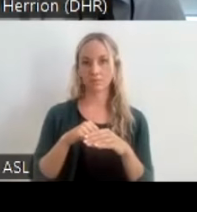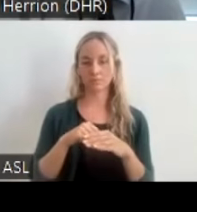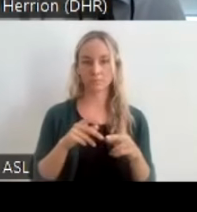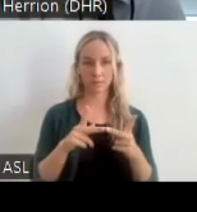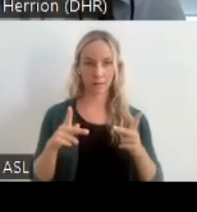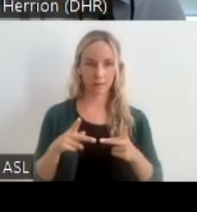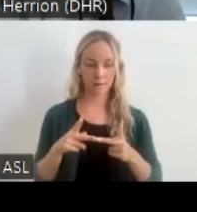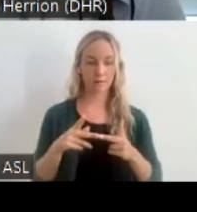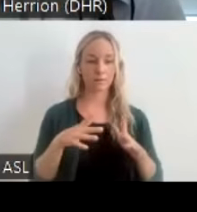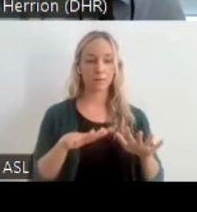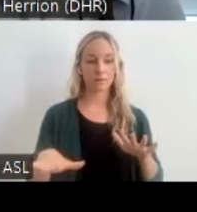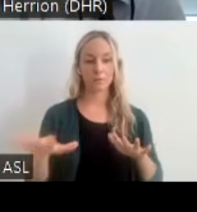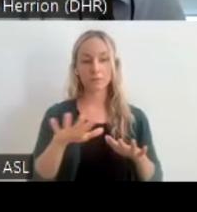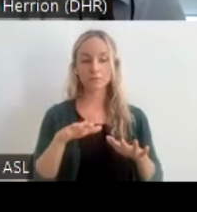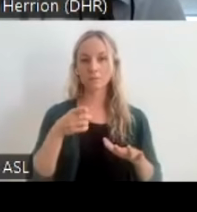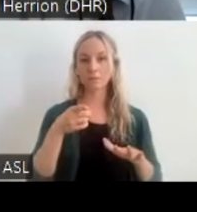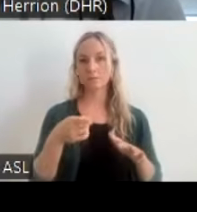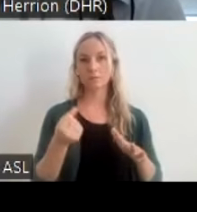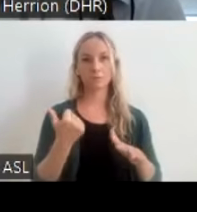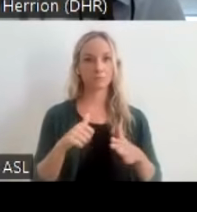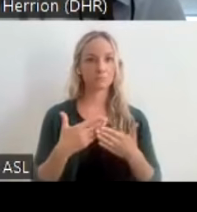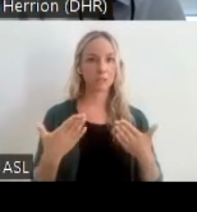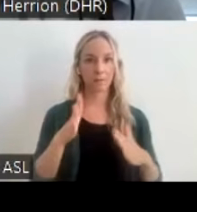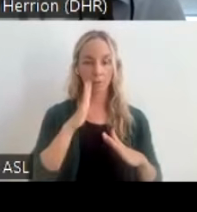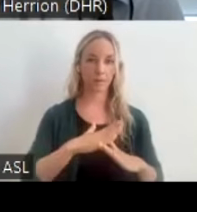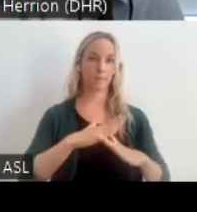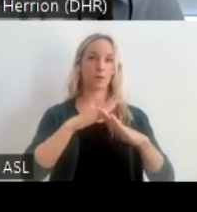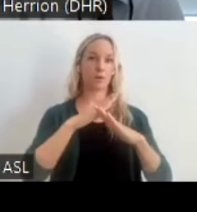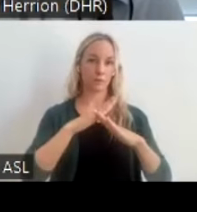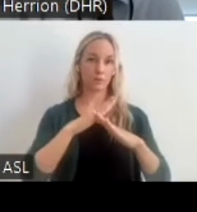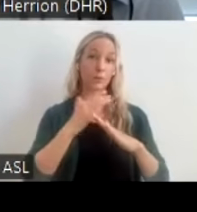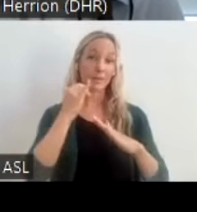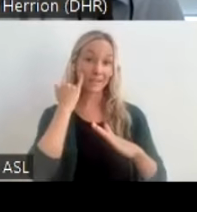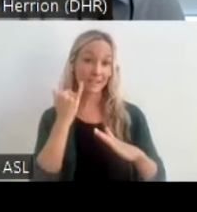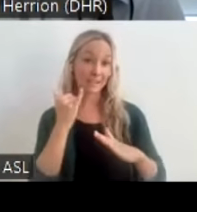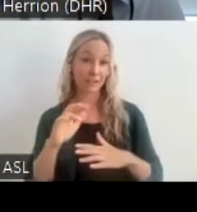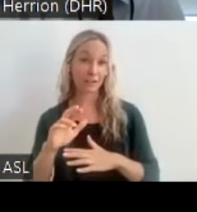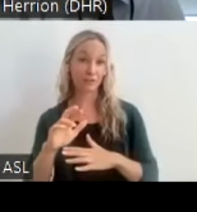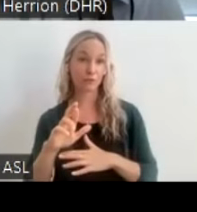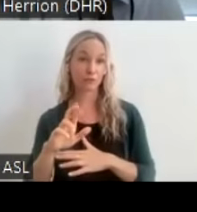to make premises accessible to people with disabilities, When we're talking about readily achievable, the standard there